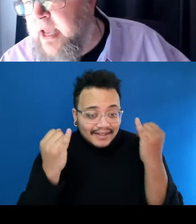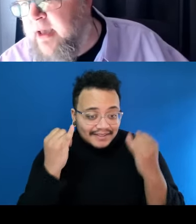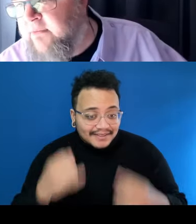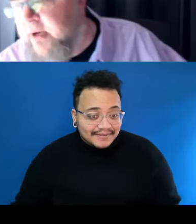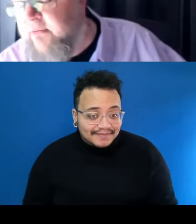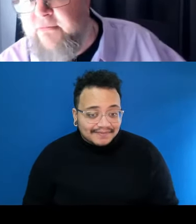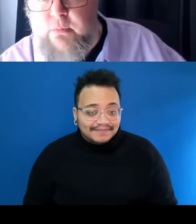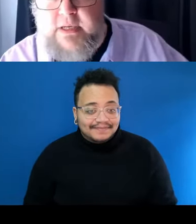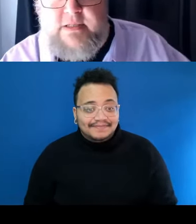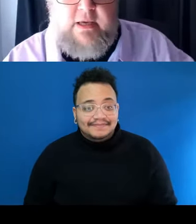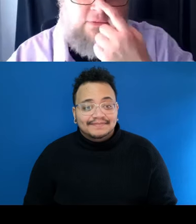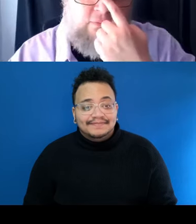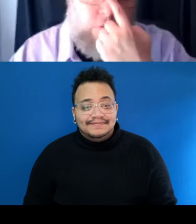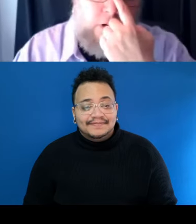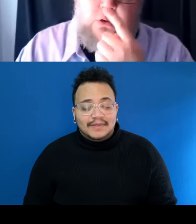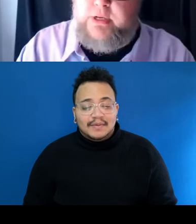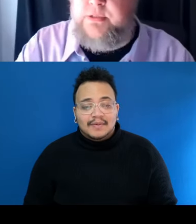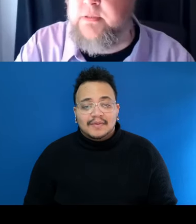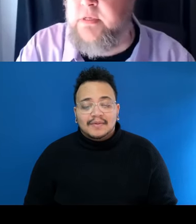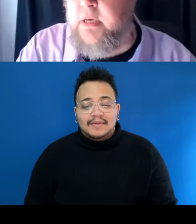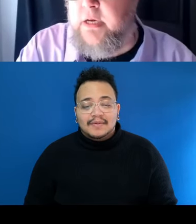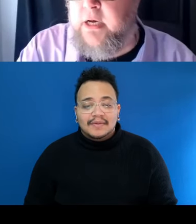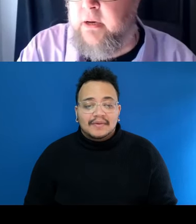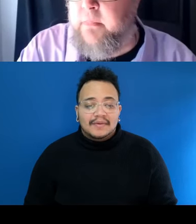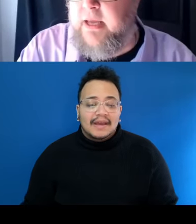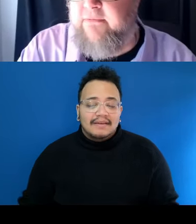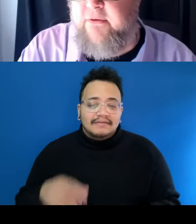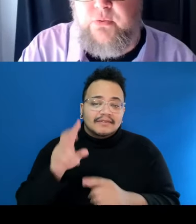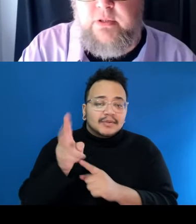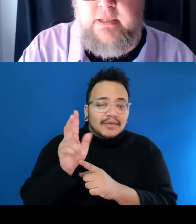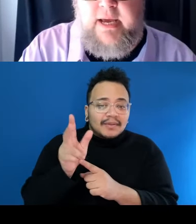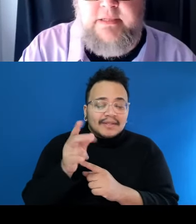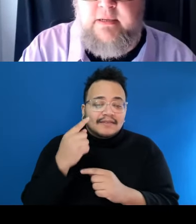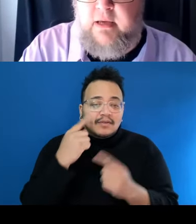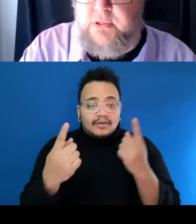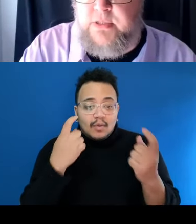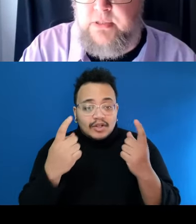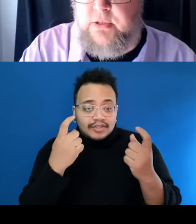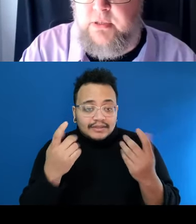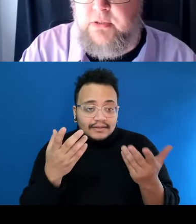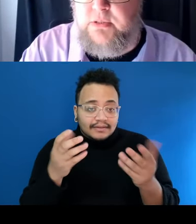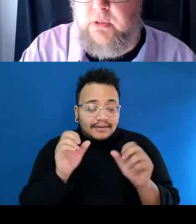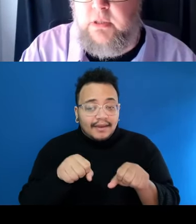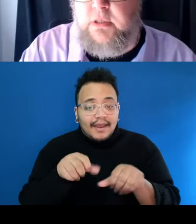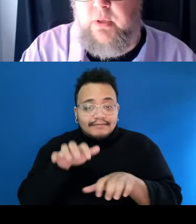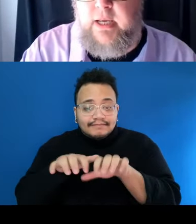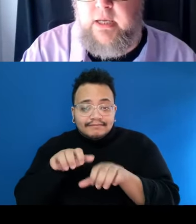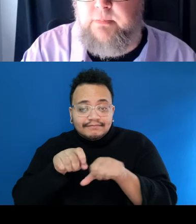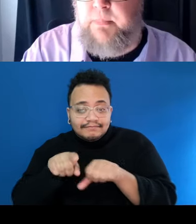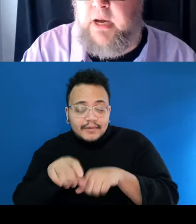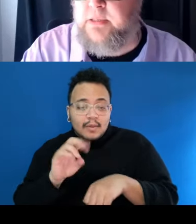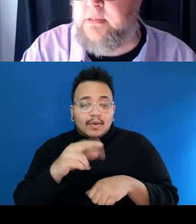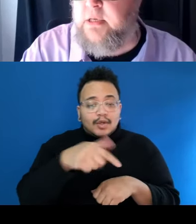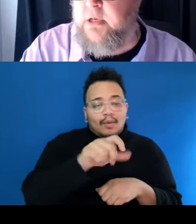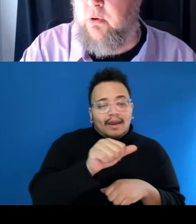We have a few minutes left for questions. If folks would like to ask anonymous questions, you can do so in the Q and A box